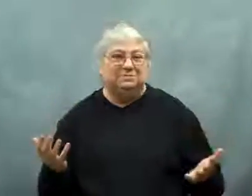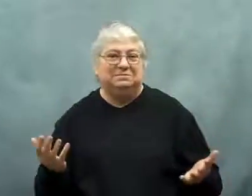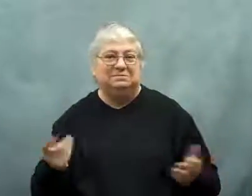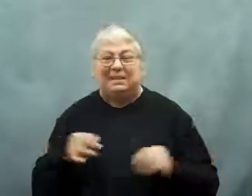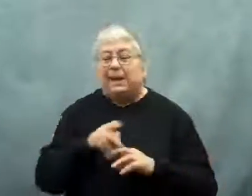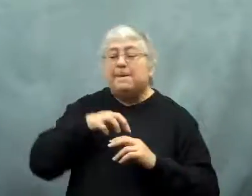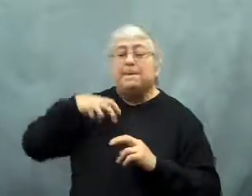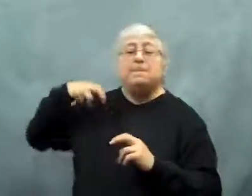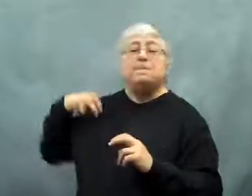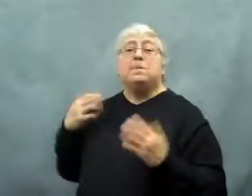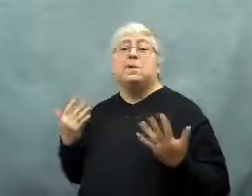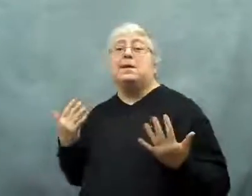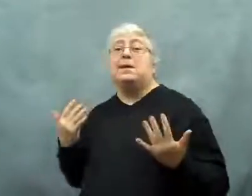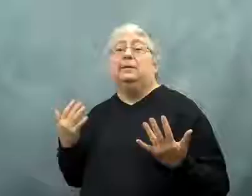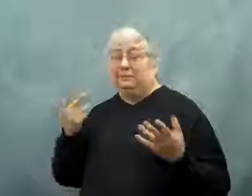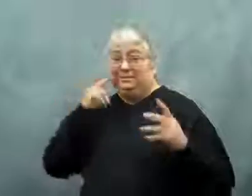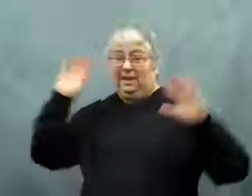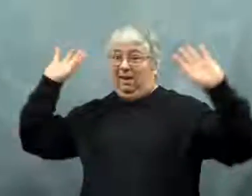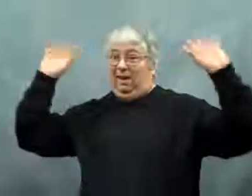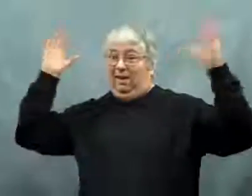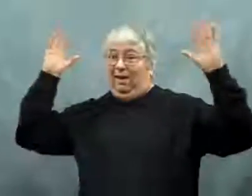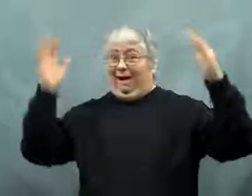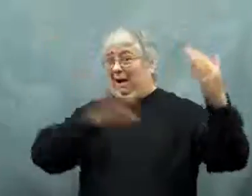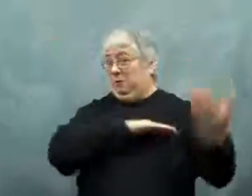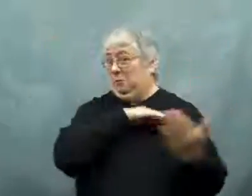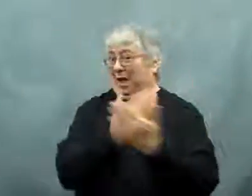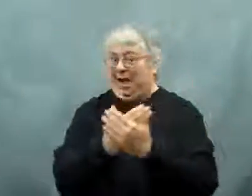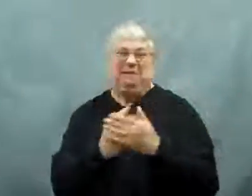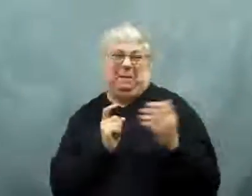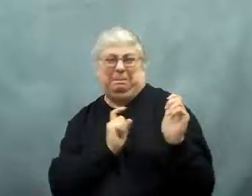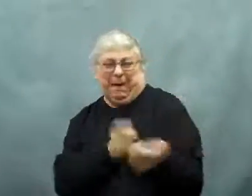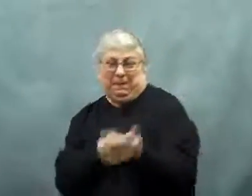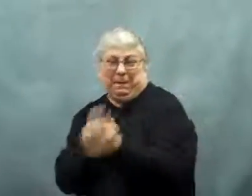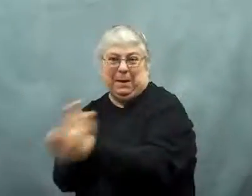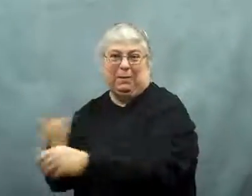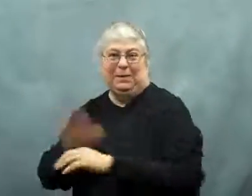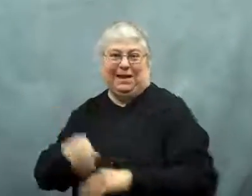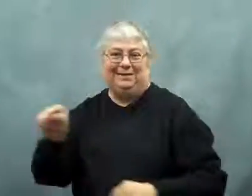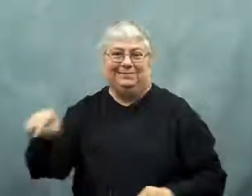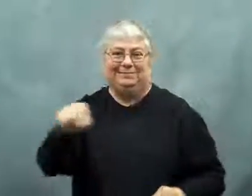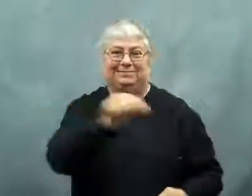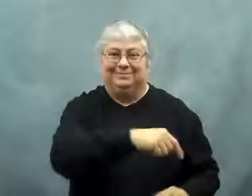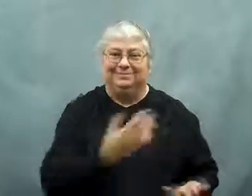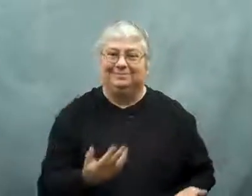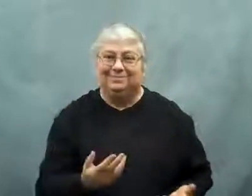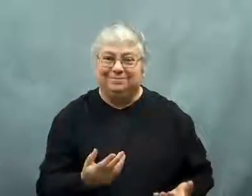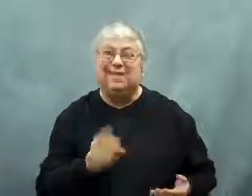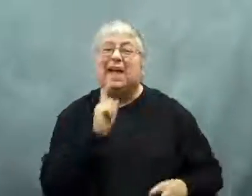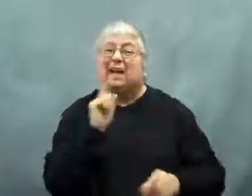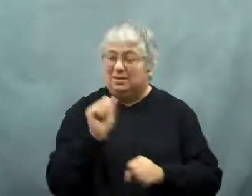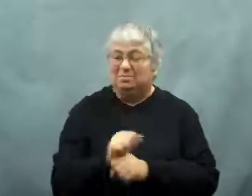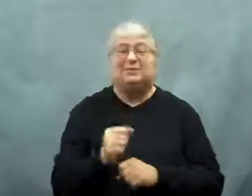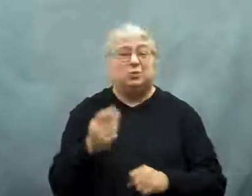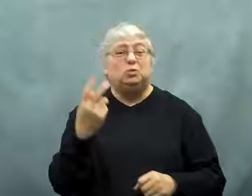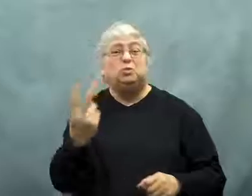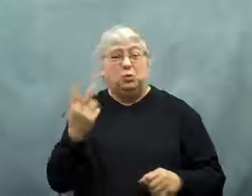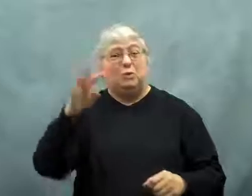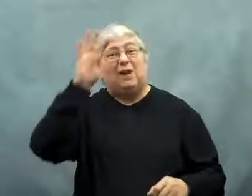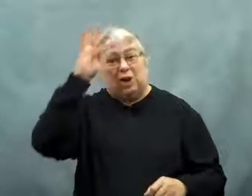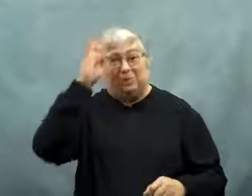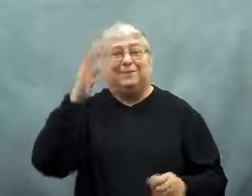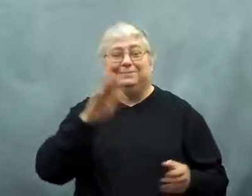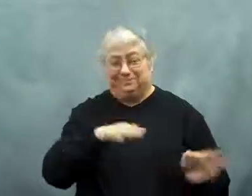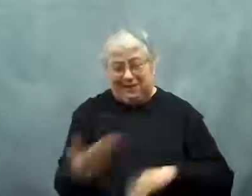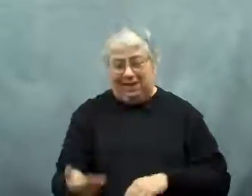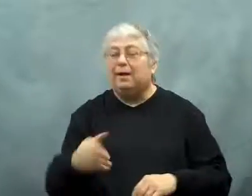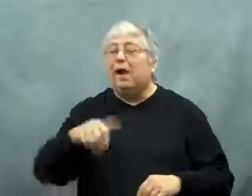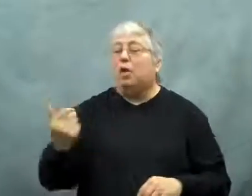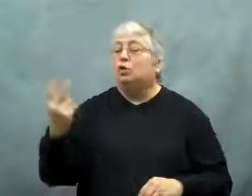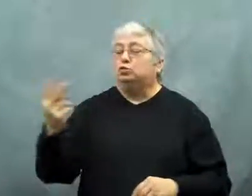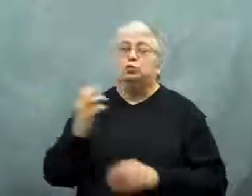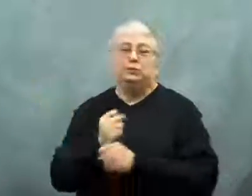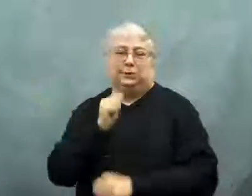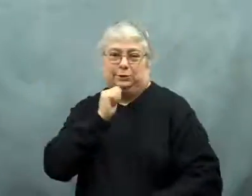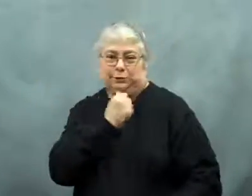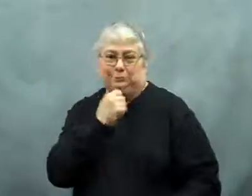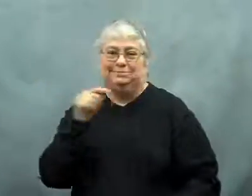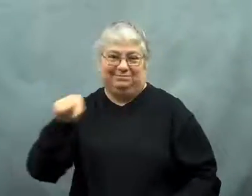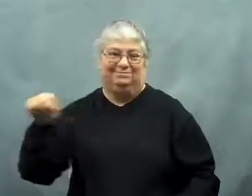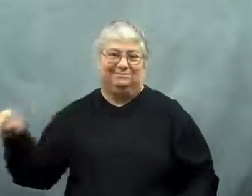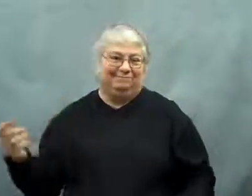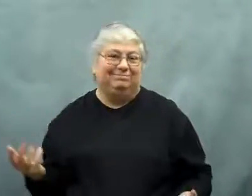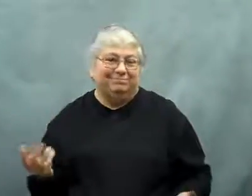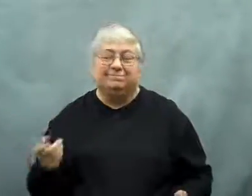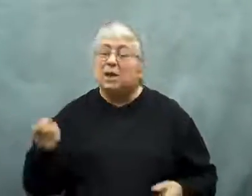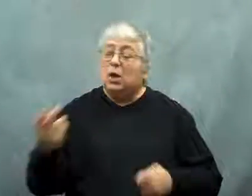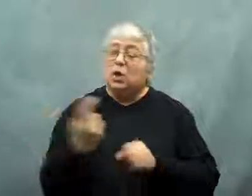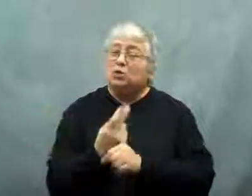He waited for the firefighters to arrive, then opened fire on them.